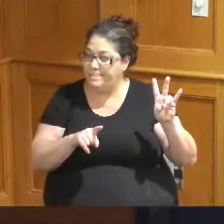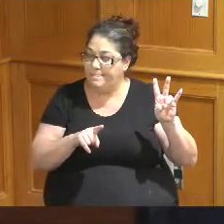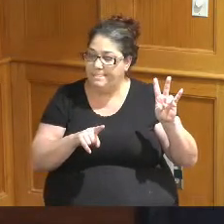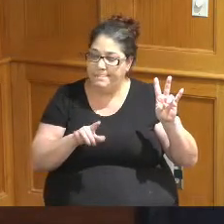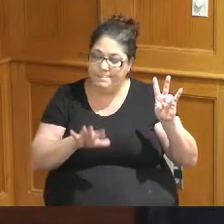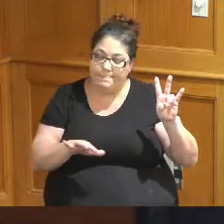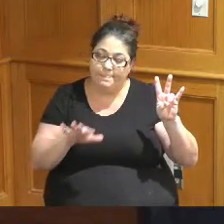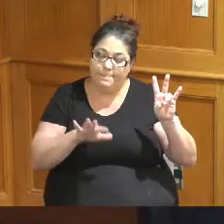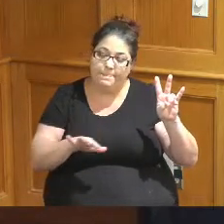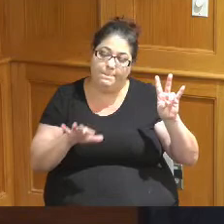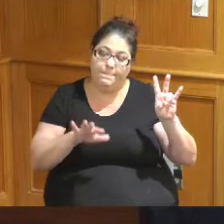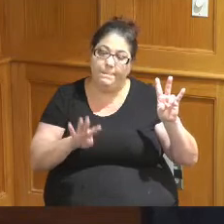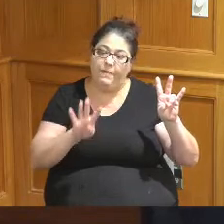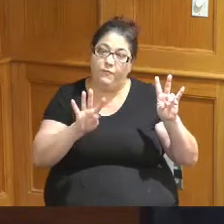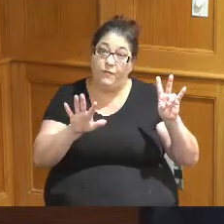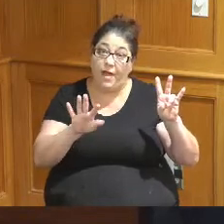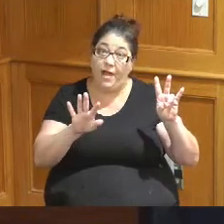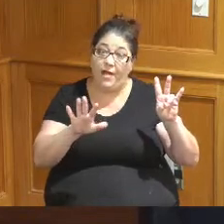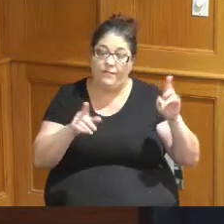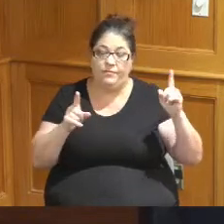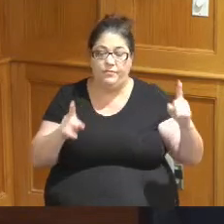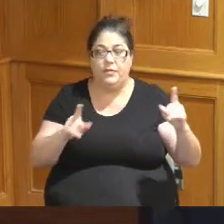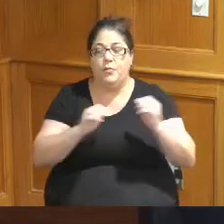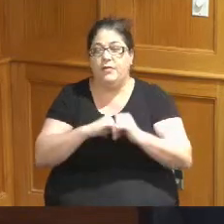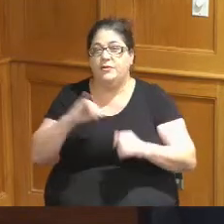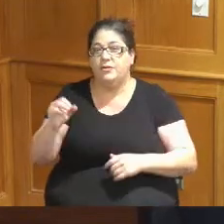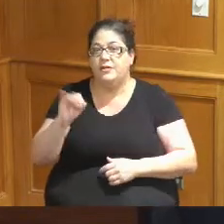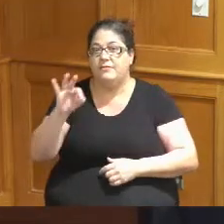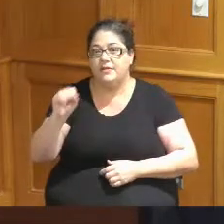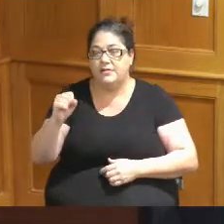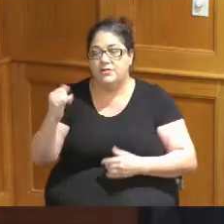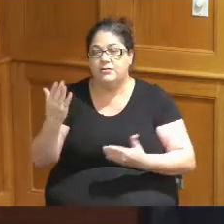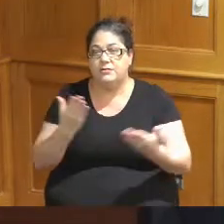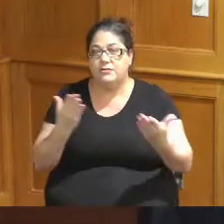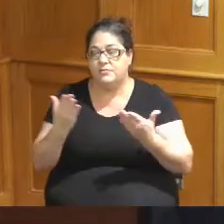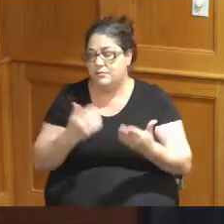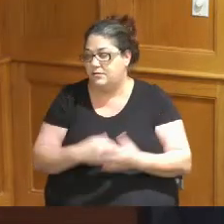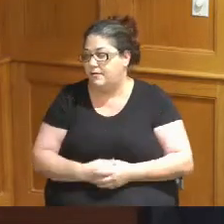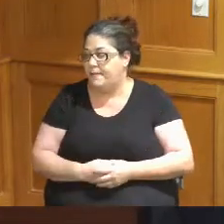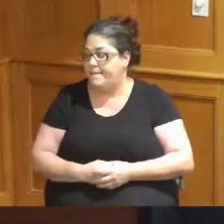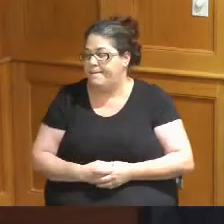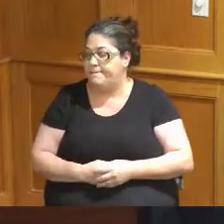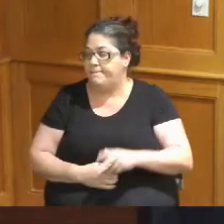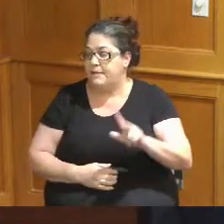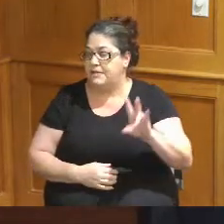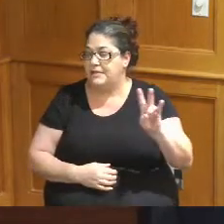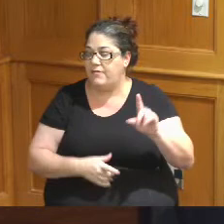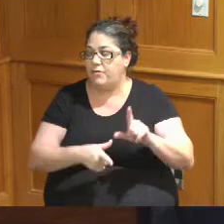37 through 45 which relate to Job and Family Services 37 is the renewal of a residential